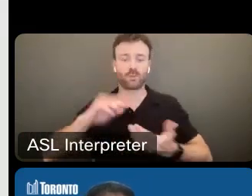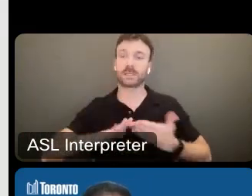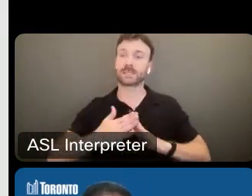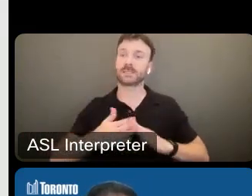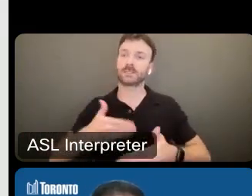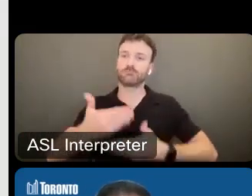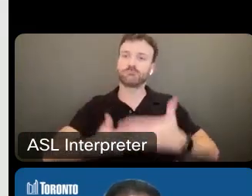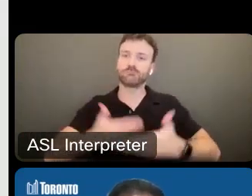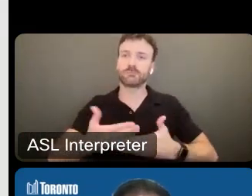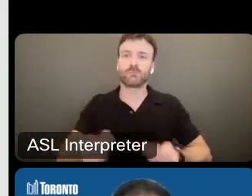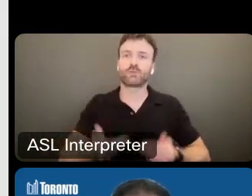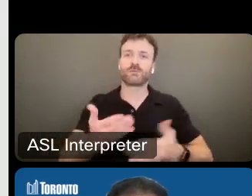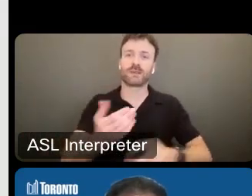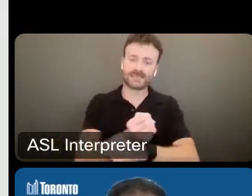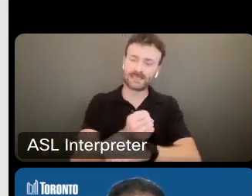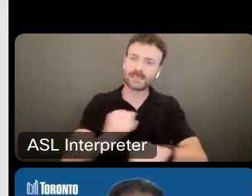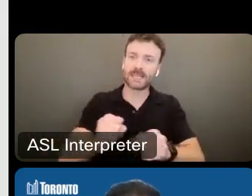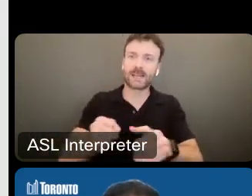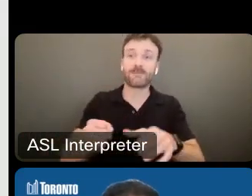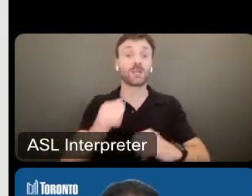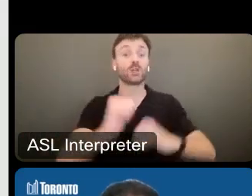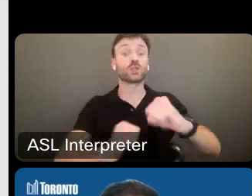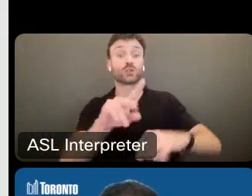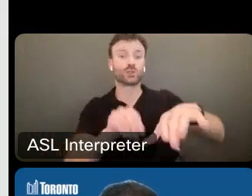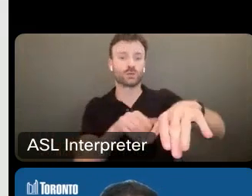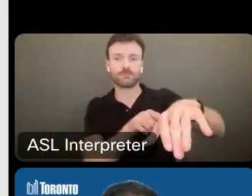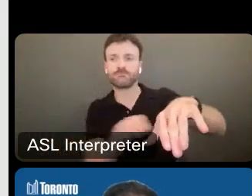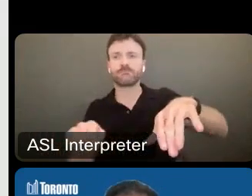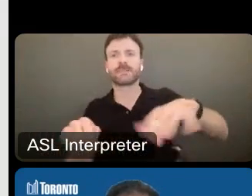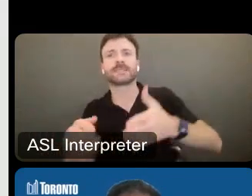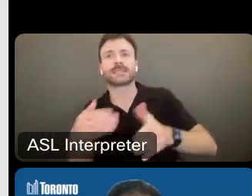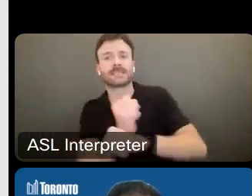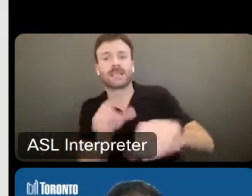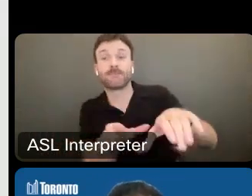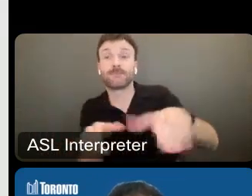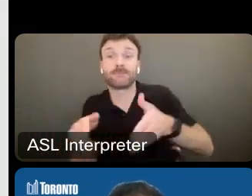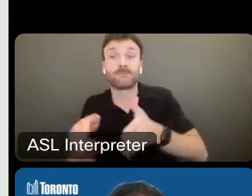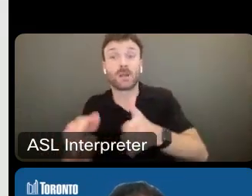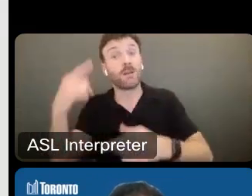in construction work zones for pedestrians living with disabilities and for people cycling.